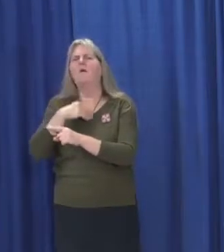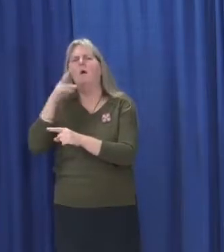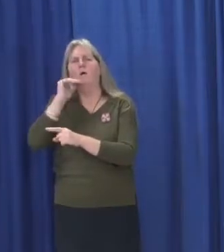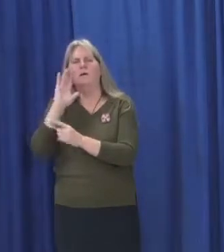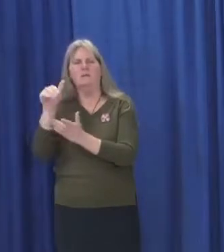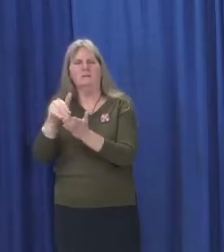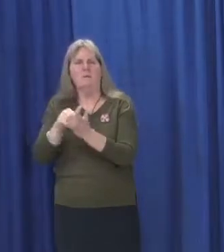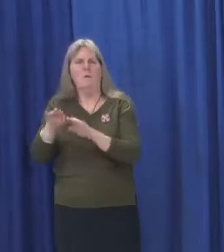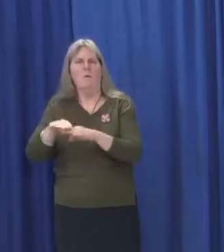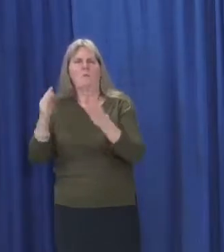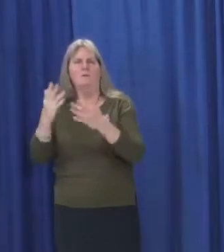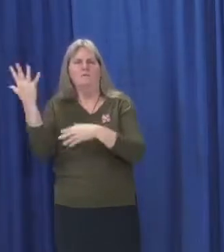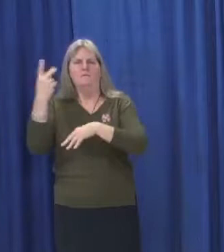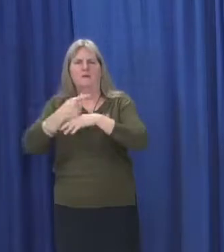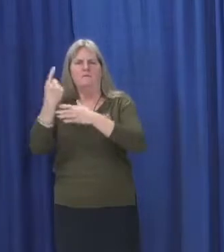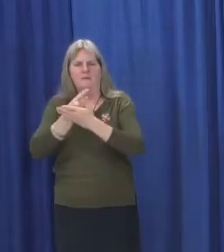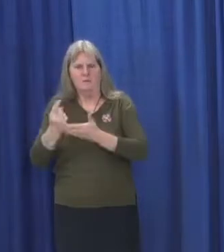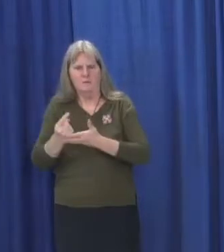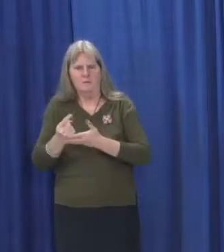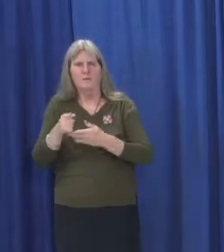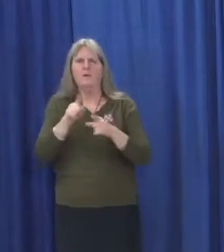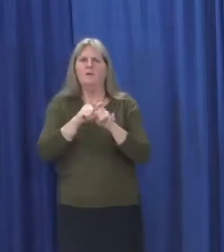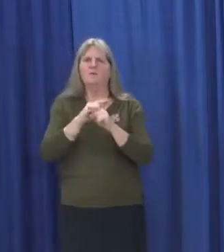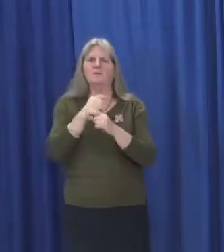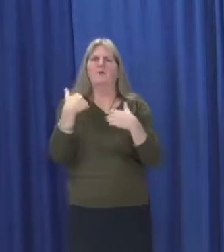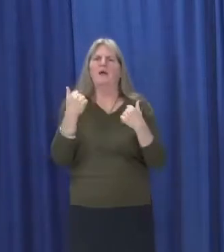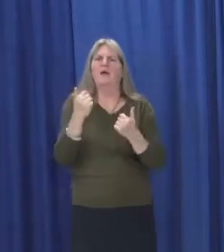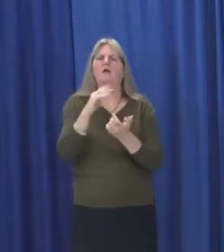The government has clinics and communities and we continue to